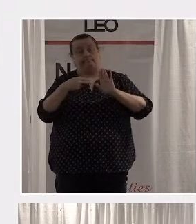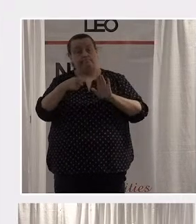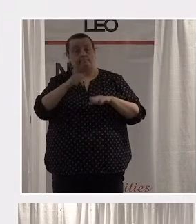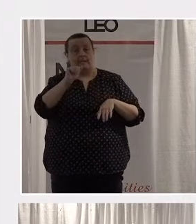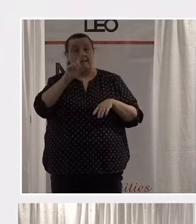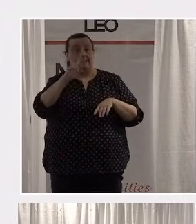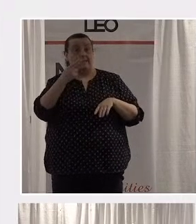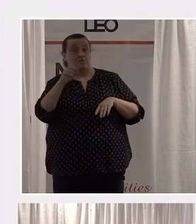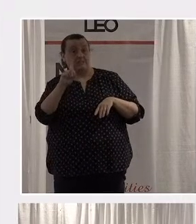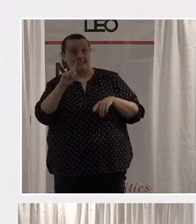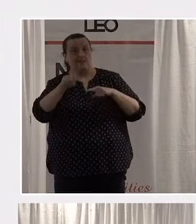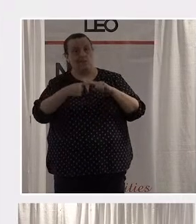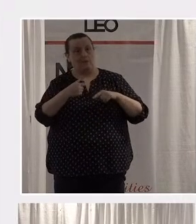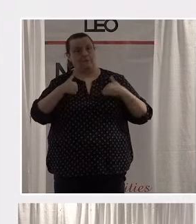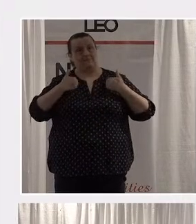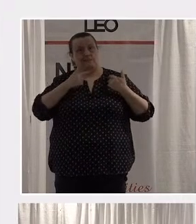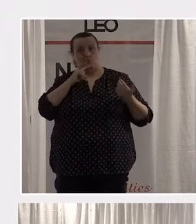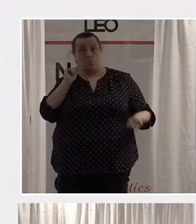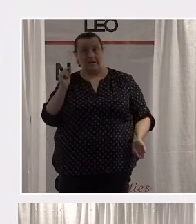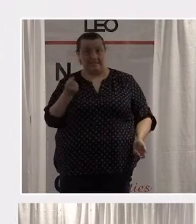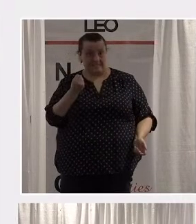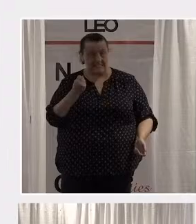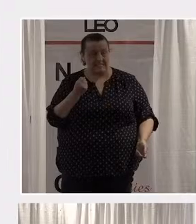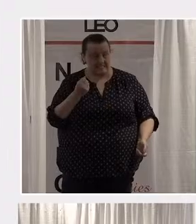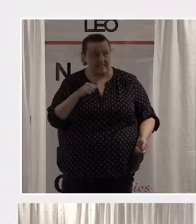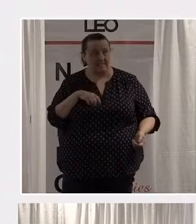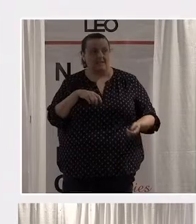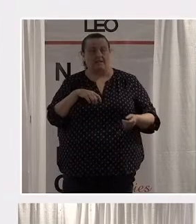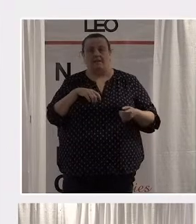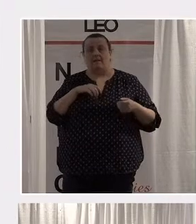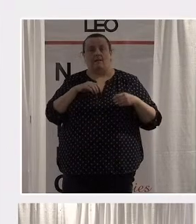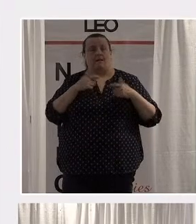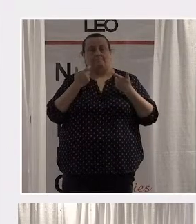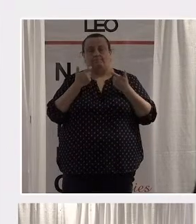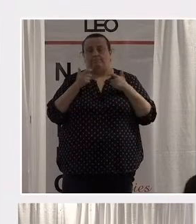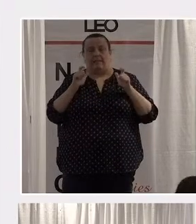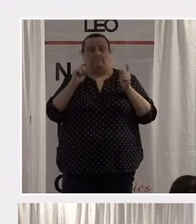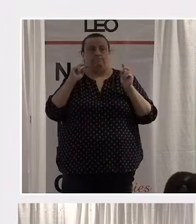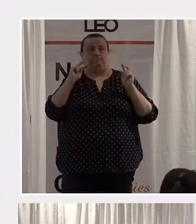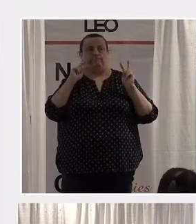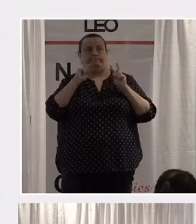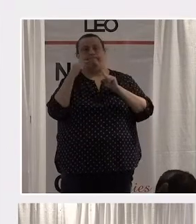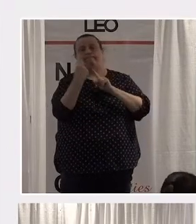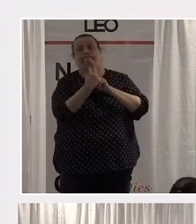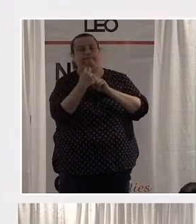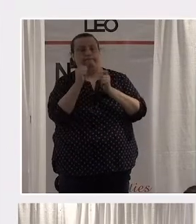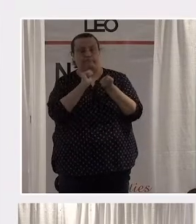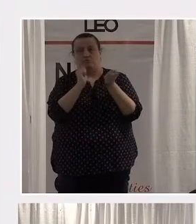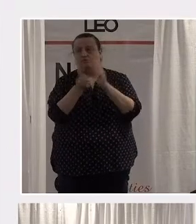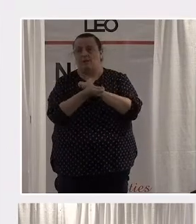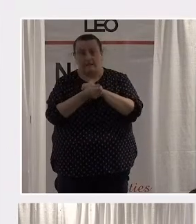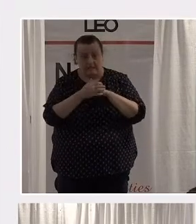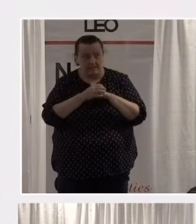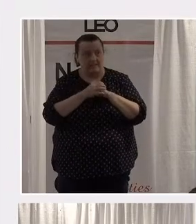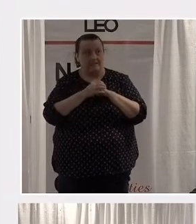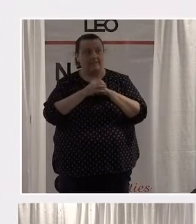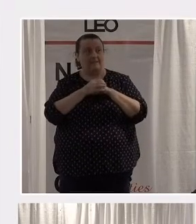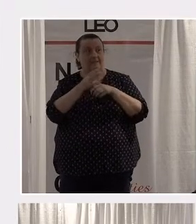CHANGED JEAN'S PERSPECTIVE ON NEARLY EVERYTHING. RECEIVING THIS SCHOLARSHIP FEELS LIKE BOTH RECOGNITION